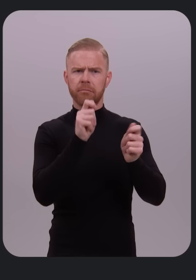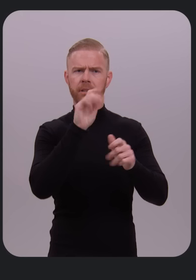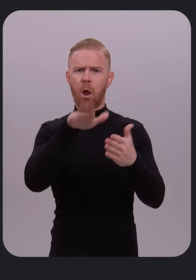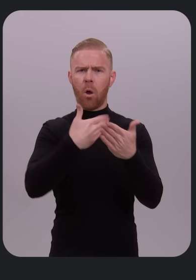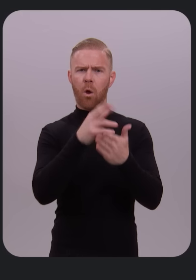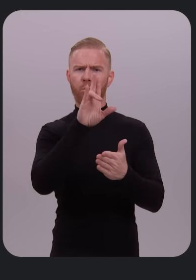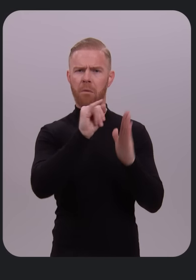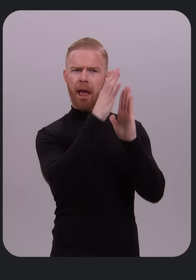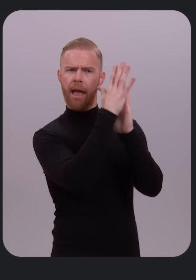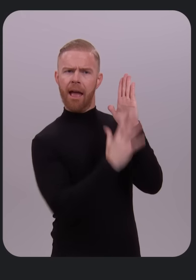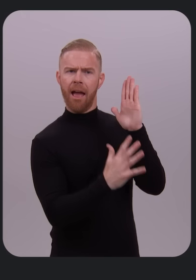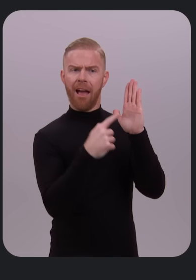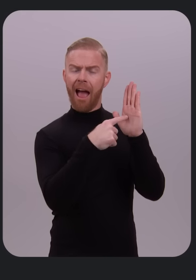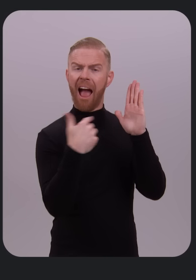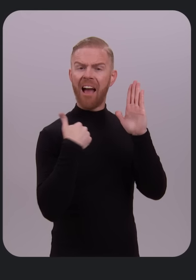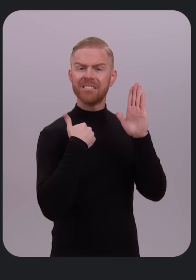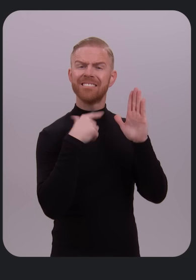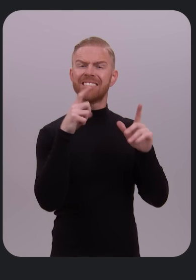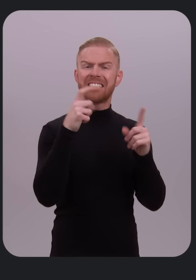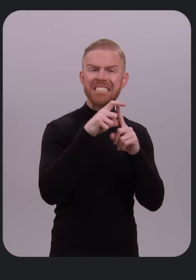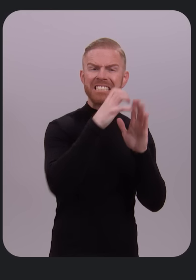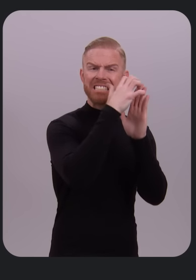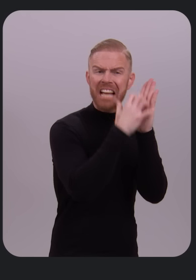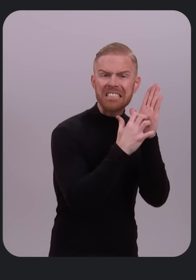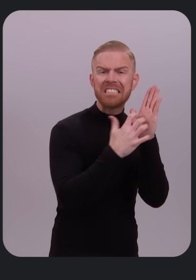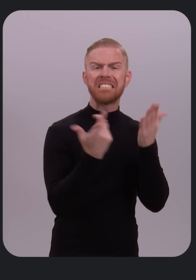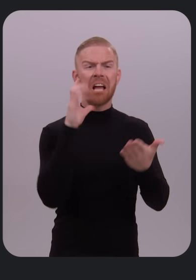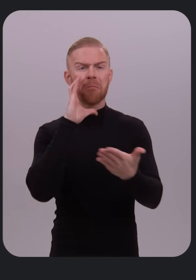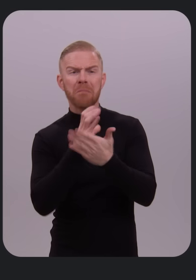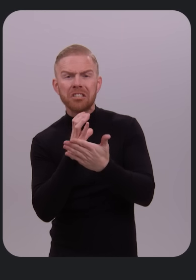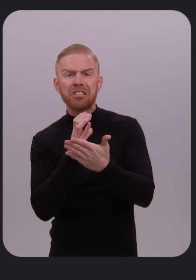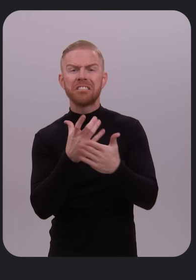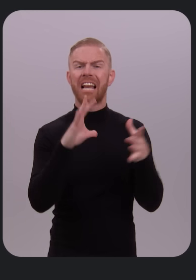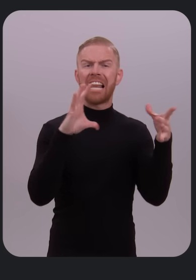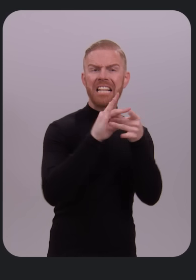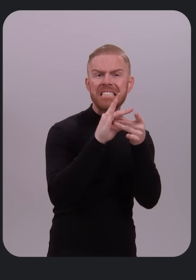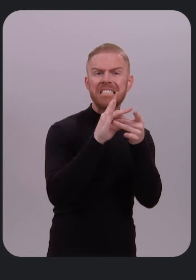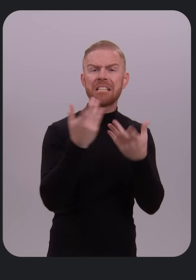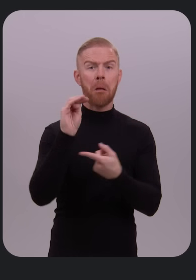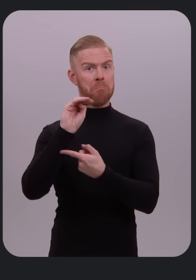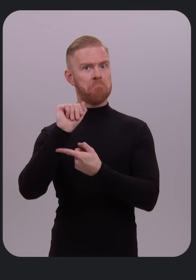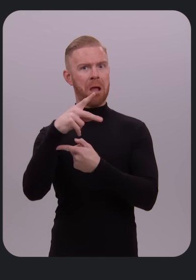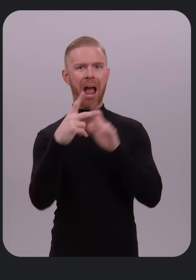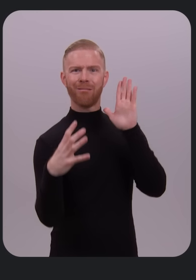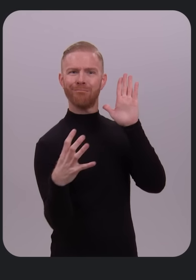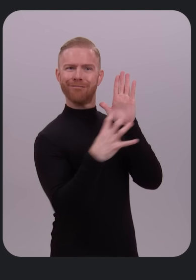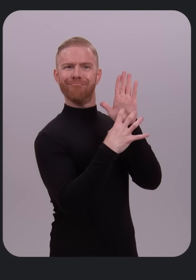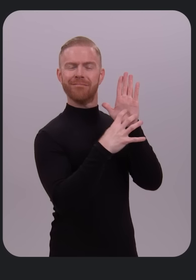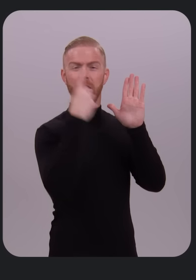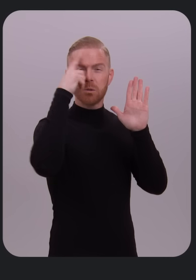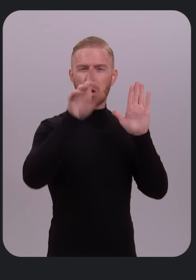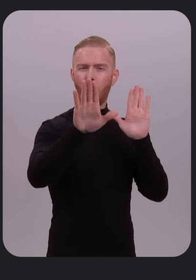with a combination of text, images, links, even this map, just for your question.